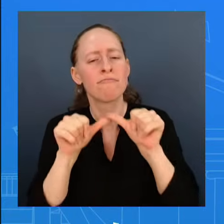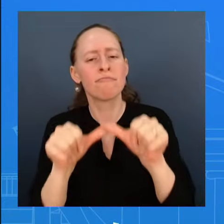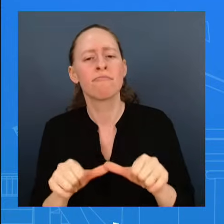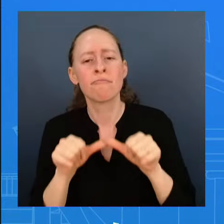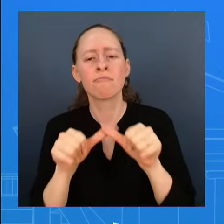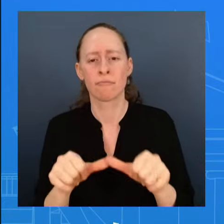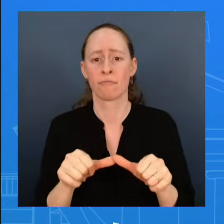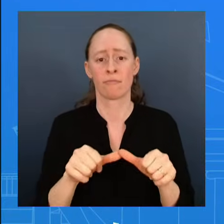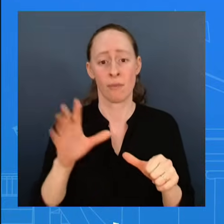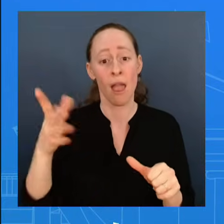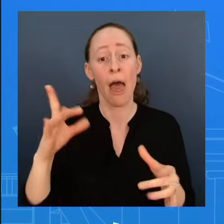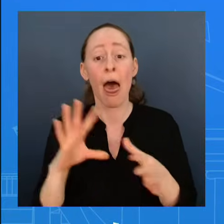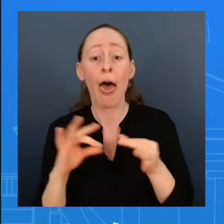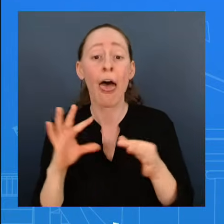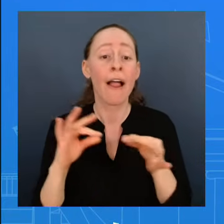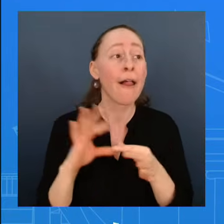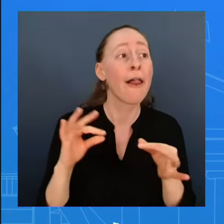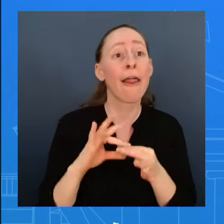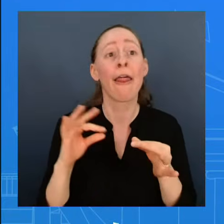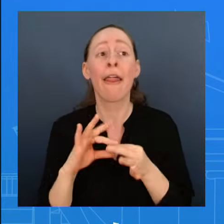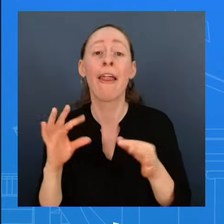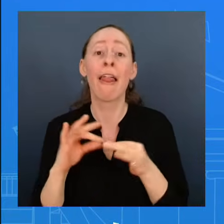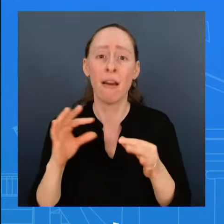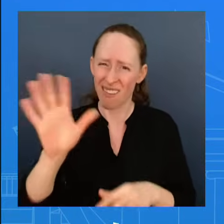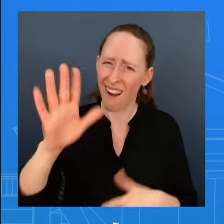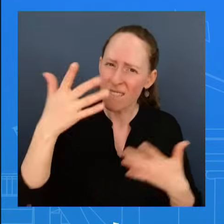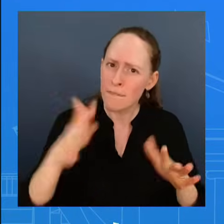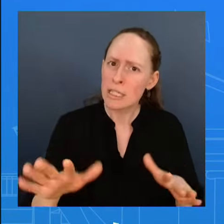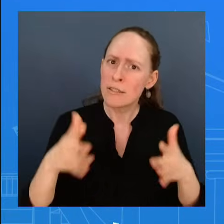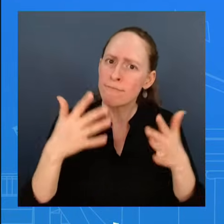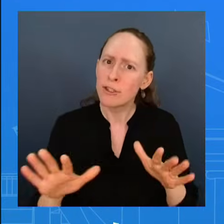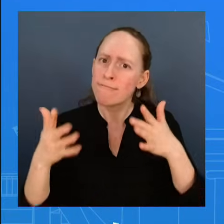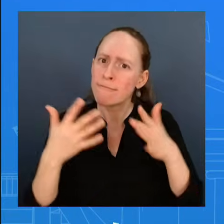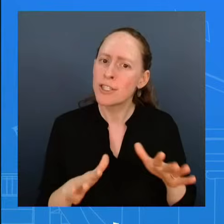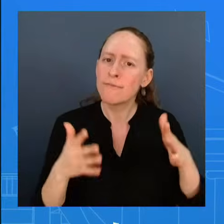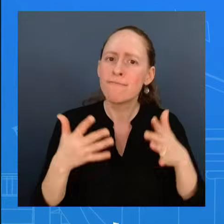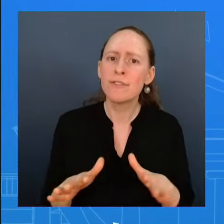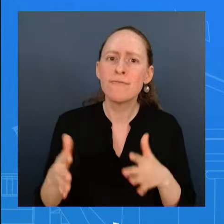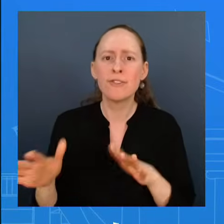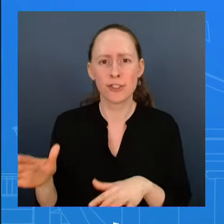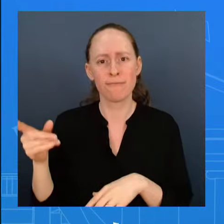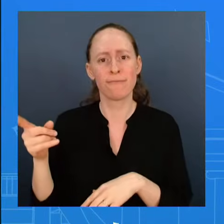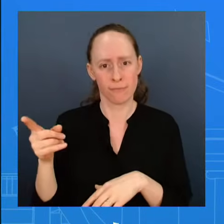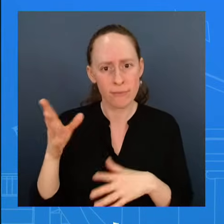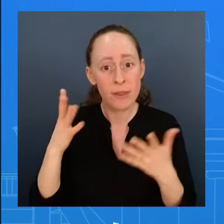He's taken action by moving forward with the first-ever U.S. National Strategy to Counter Antisemitism.